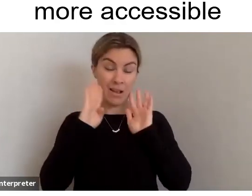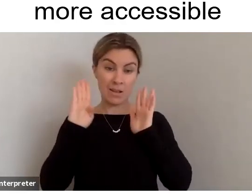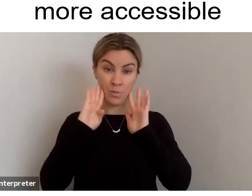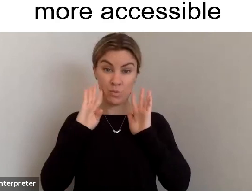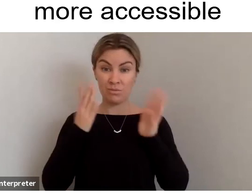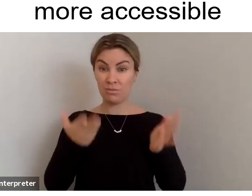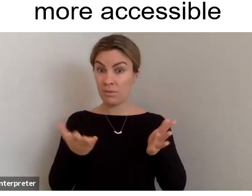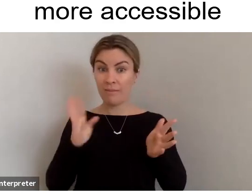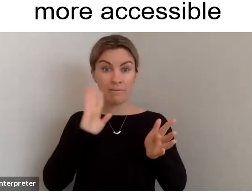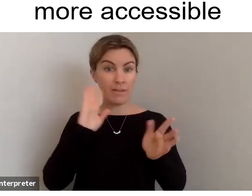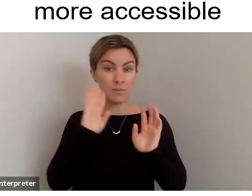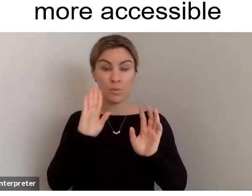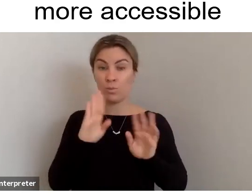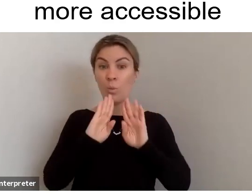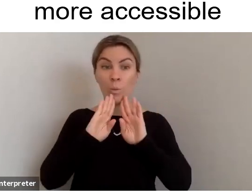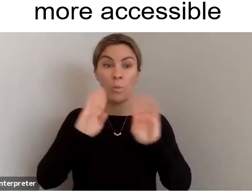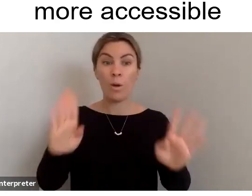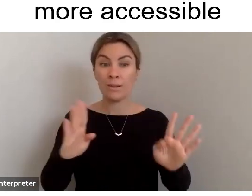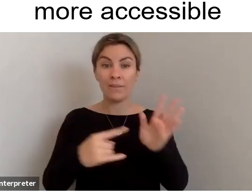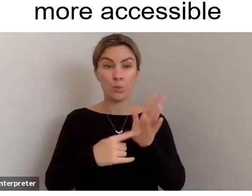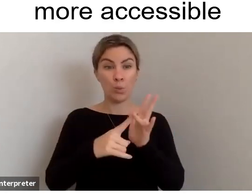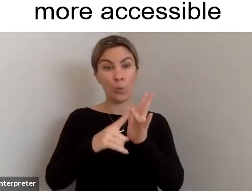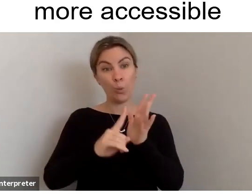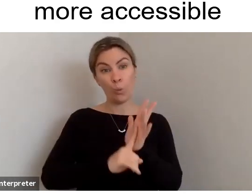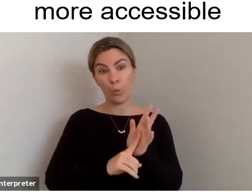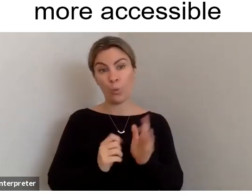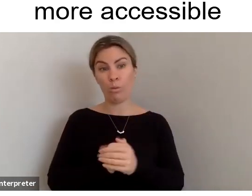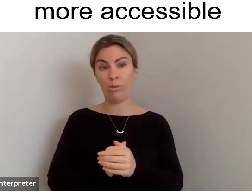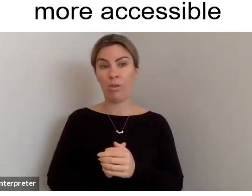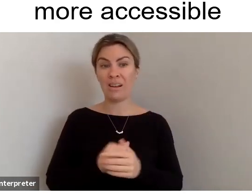It is our community and sharing and talking to people.